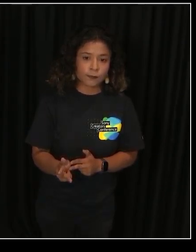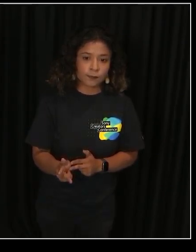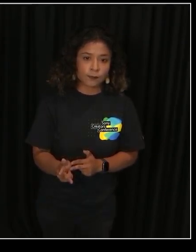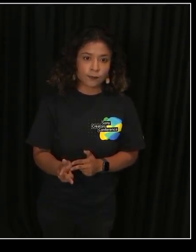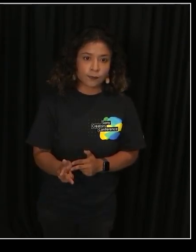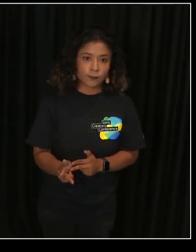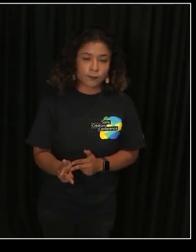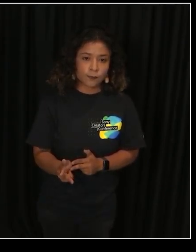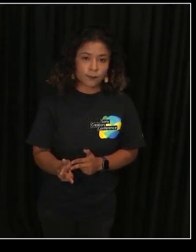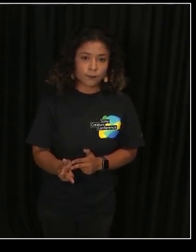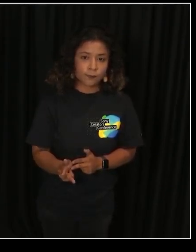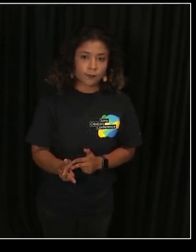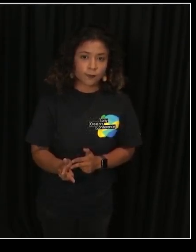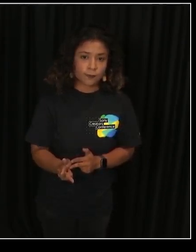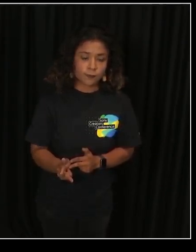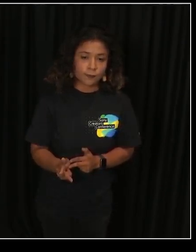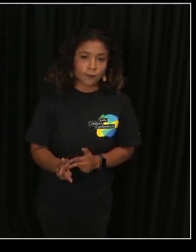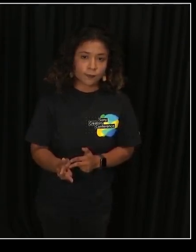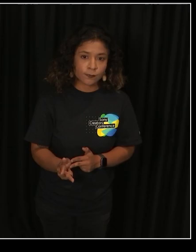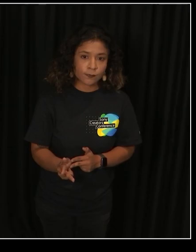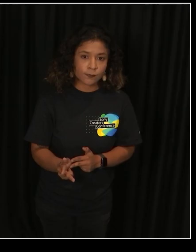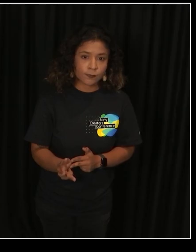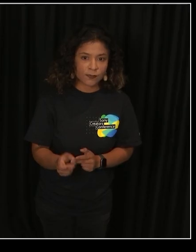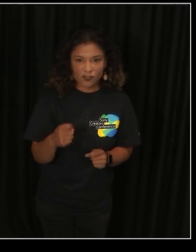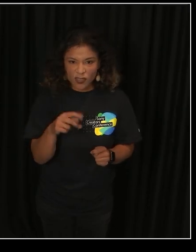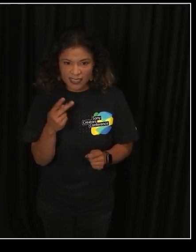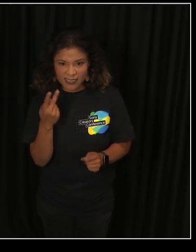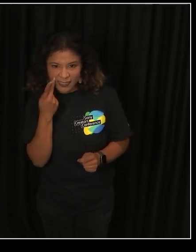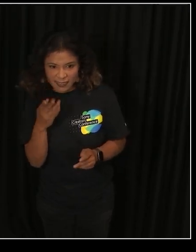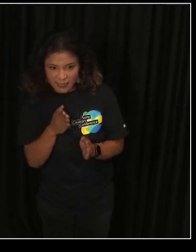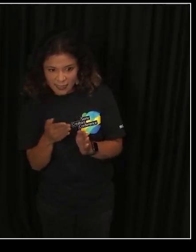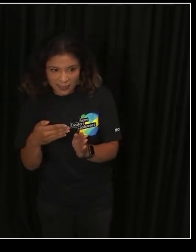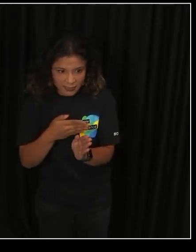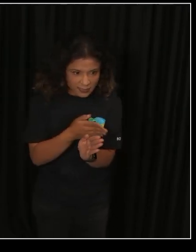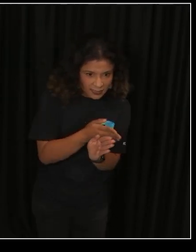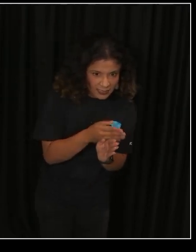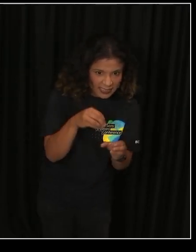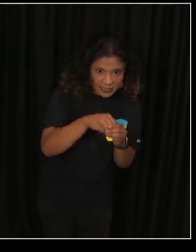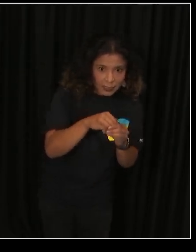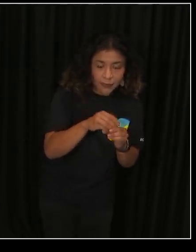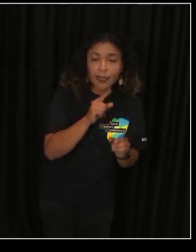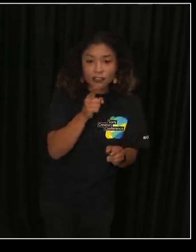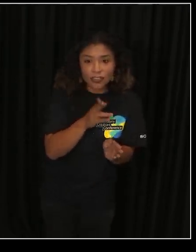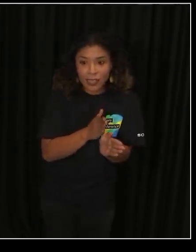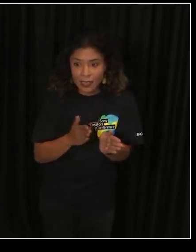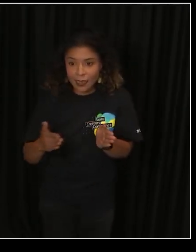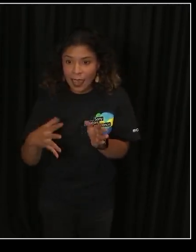it's a lunge from kokubun as he tries to go up the inside, but it's actually Sophy Violette who goes on the outside into turn 2.